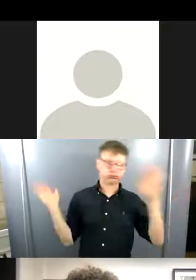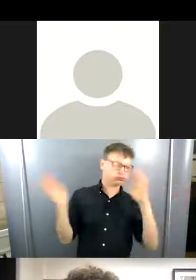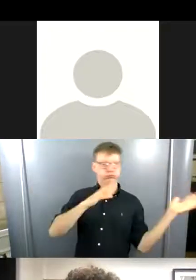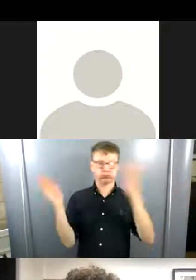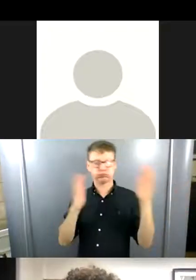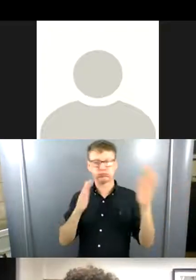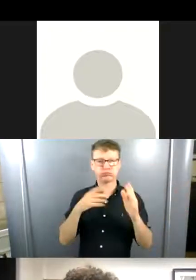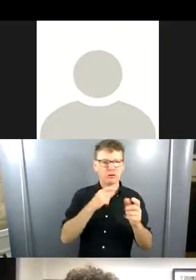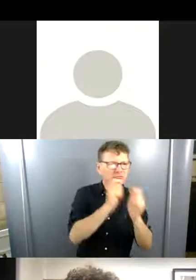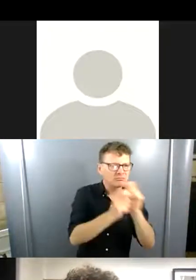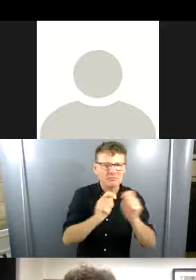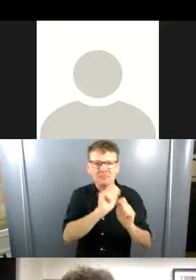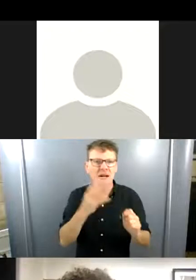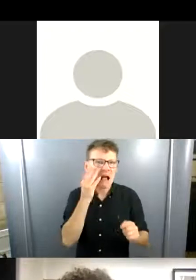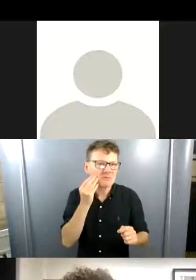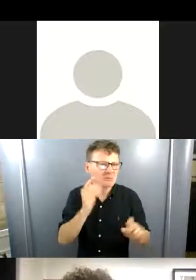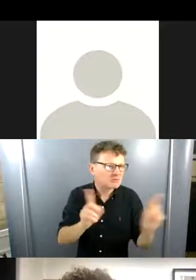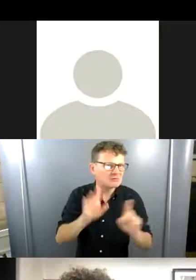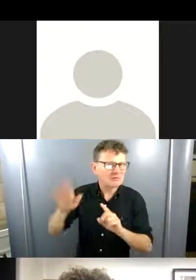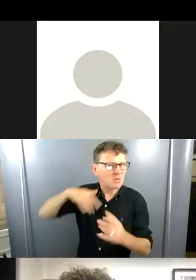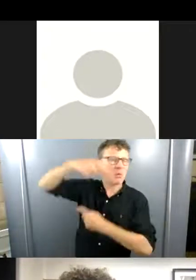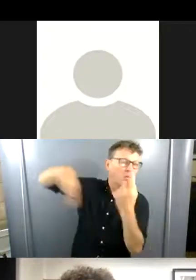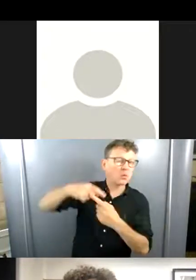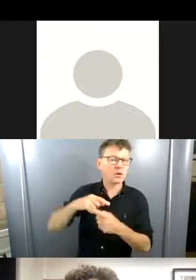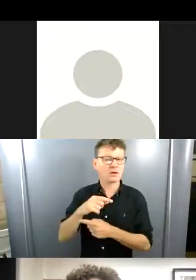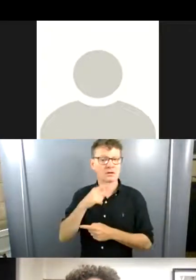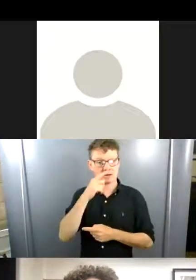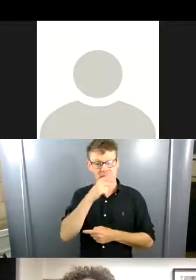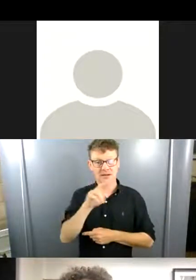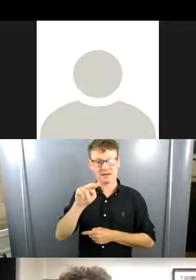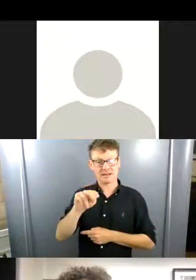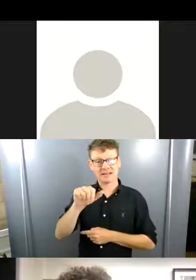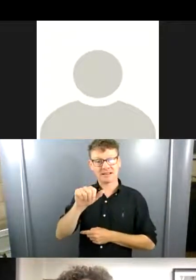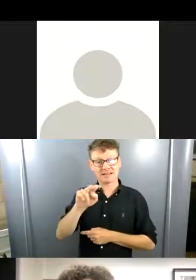so in this case Nancy said she would like to be the interviewer so